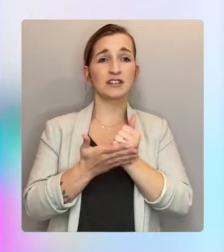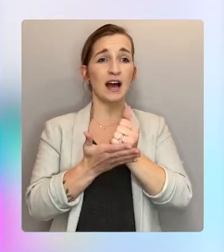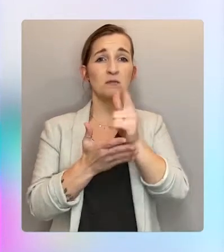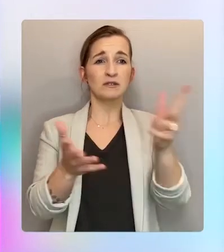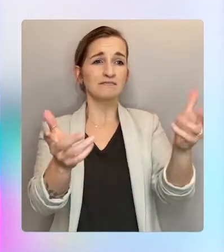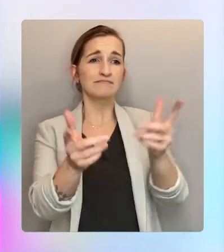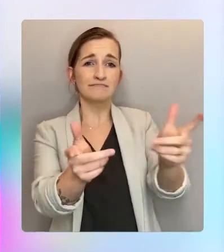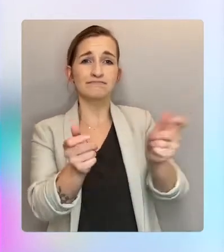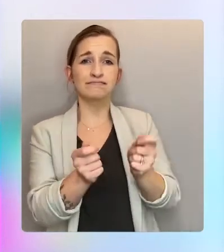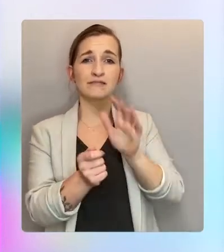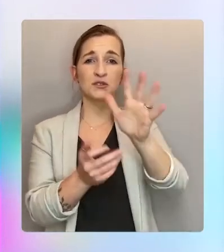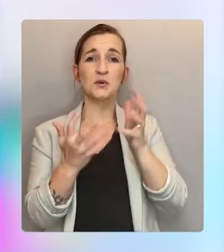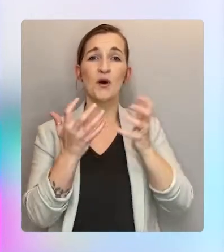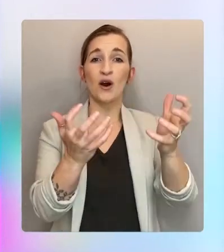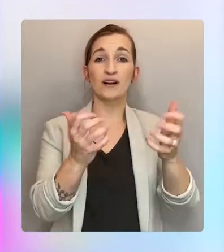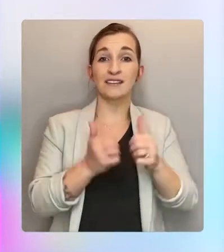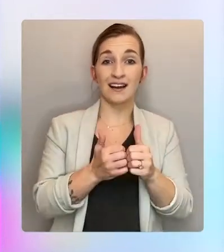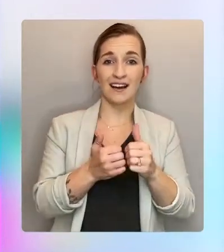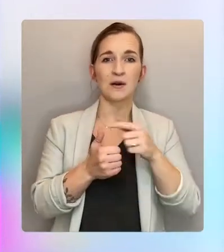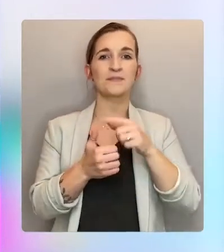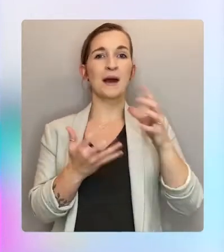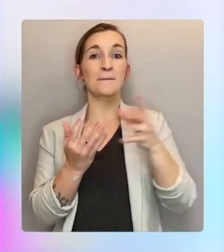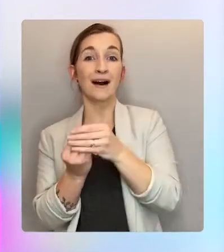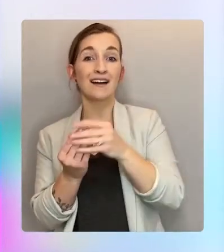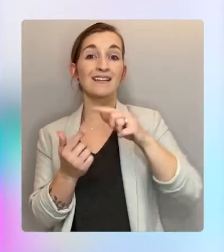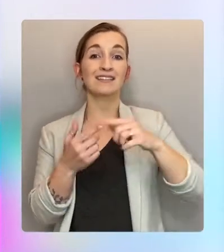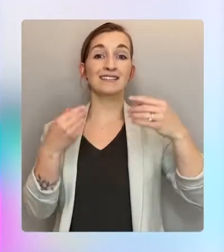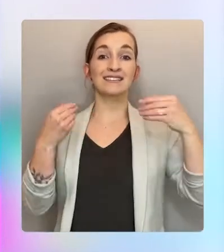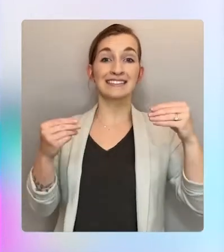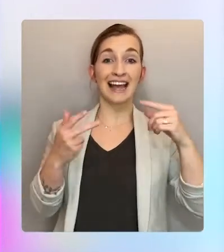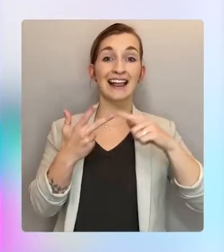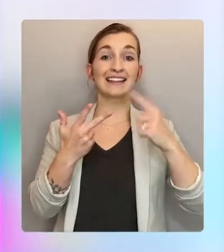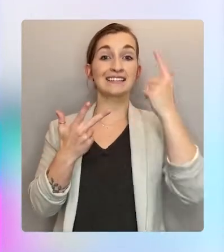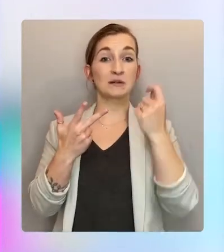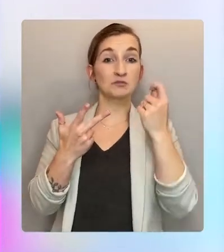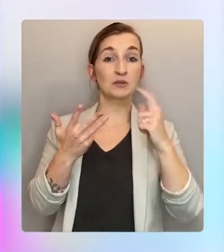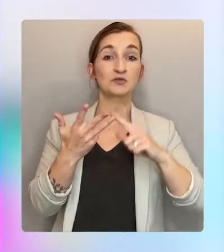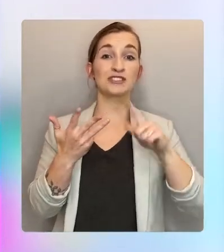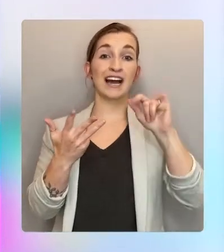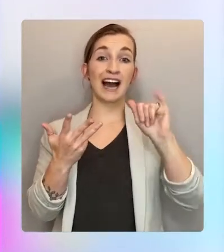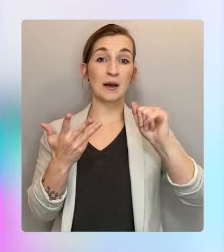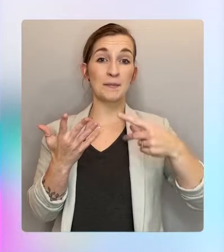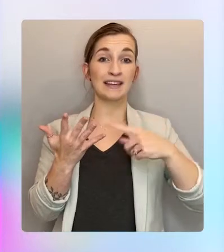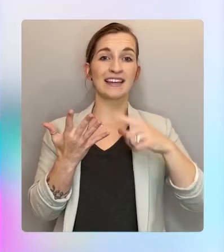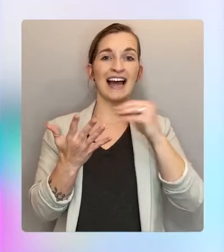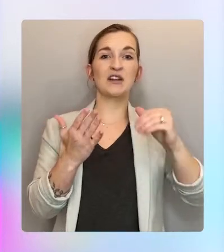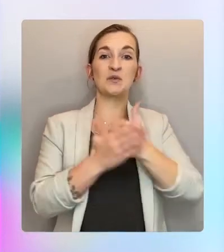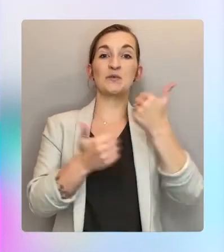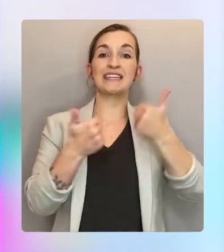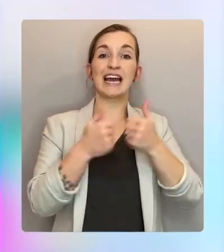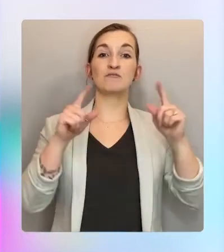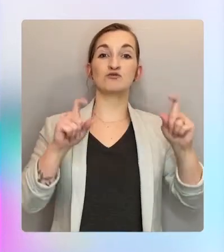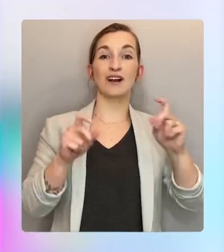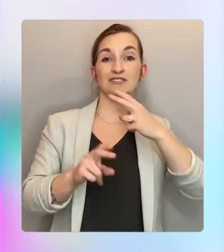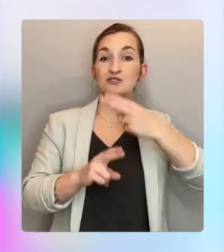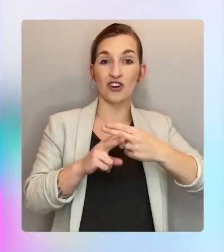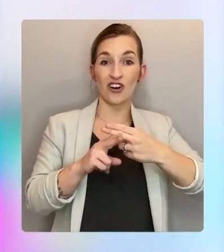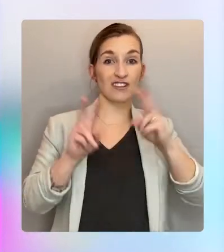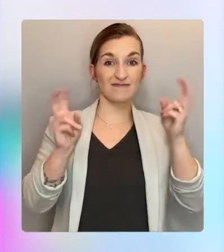with bundles and sales, subscriptions, IAP, and our forthcoming game trials called Try Before You Buy.